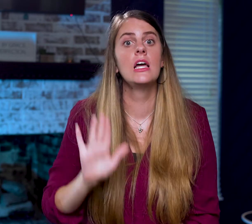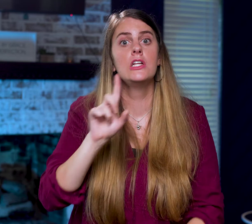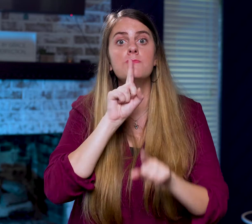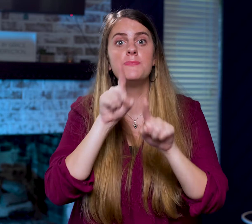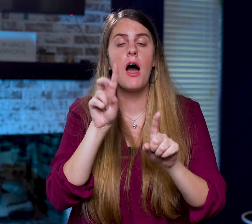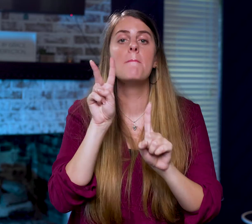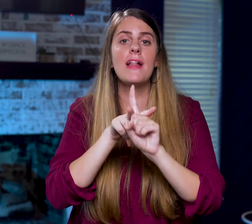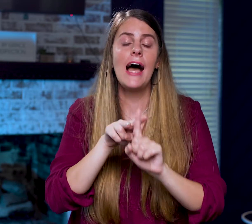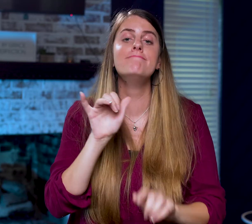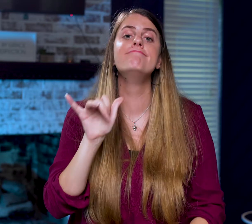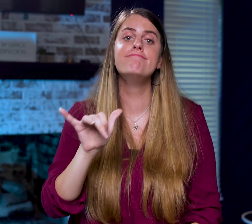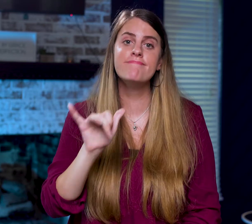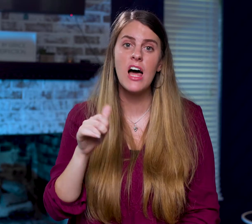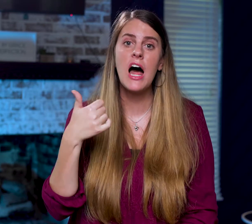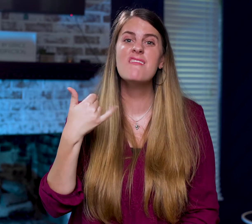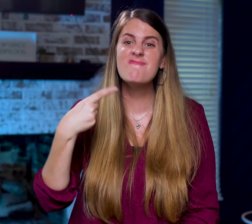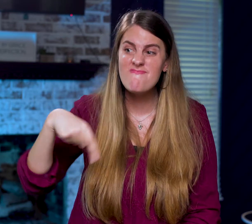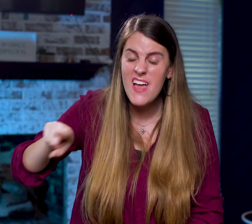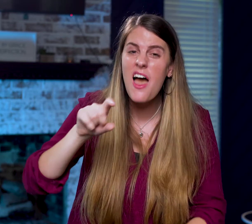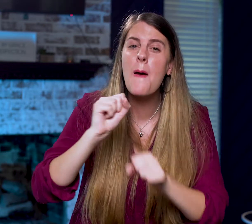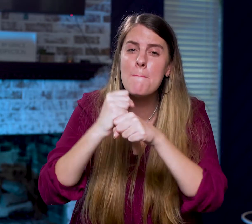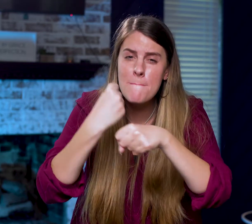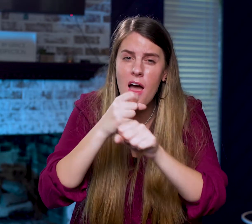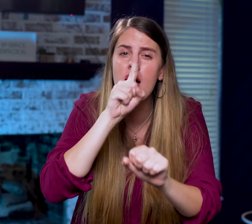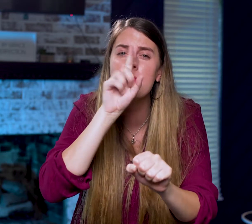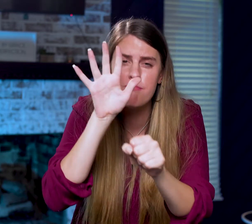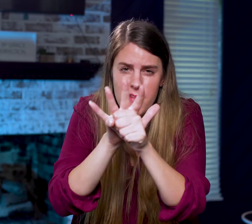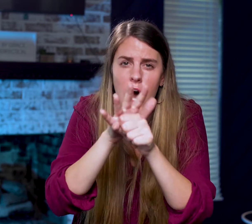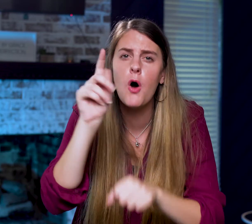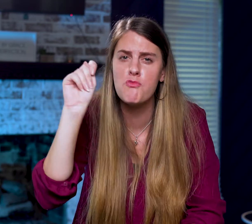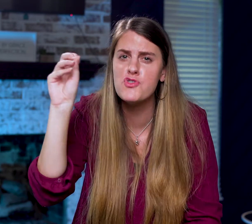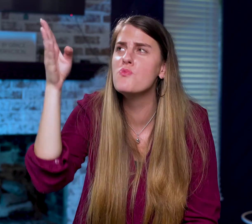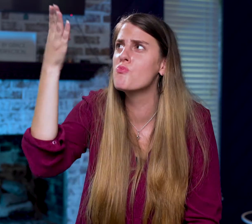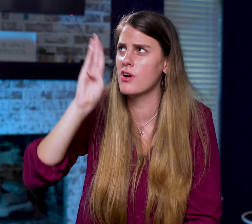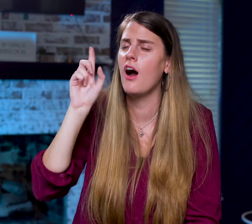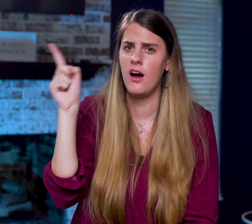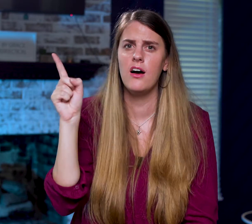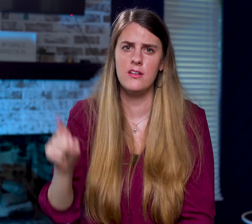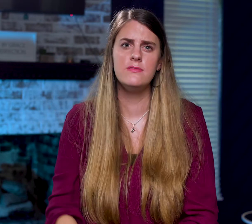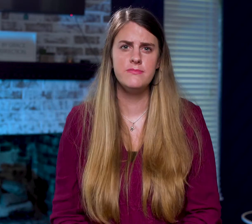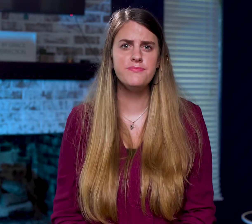His response implies they’ve made a vow to God.